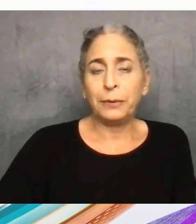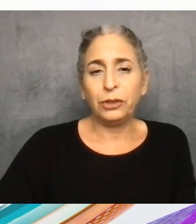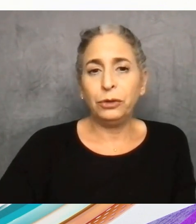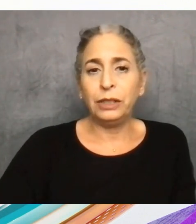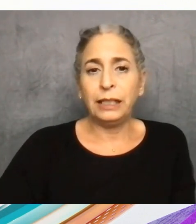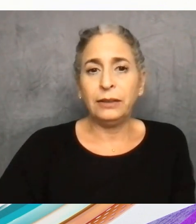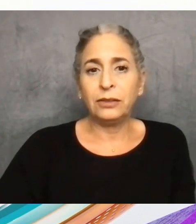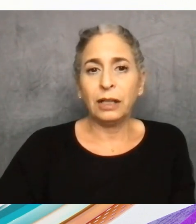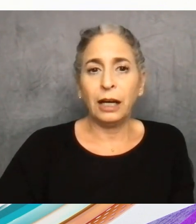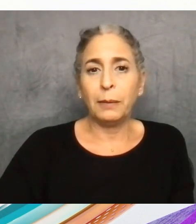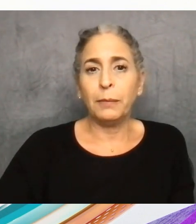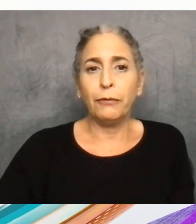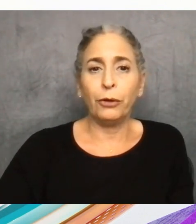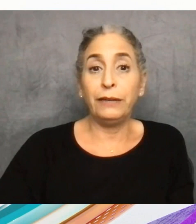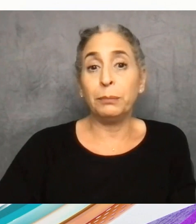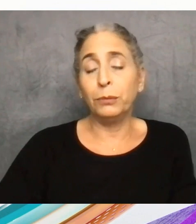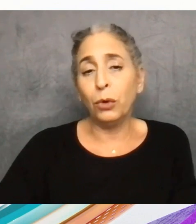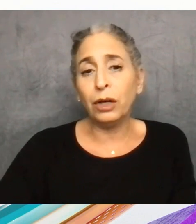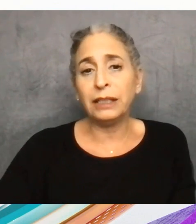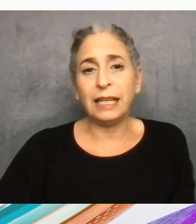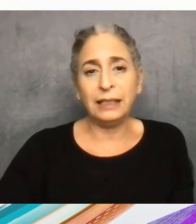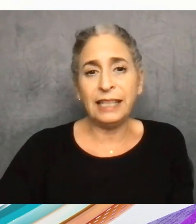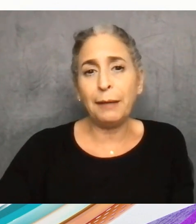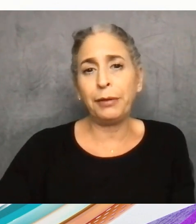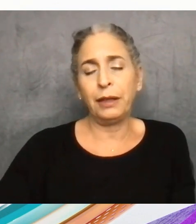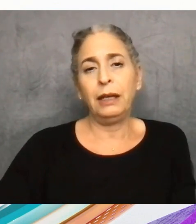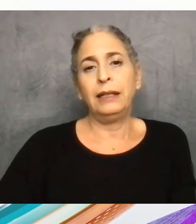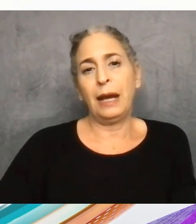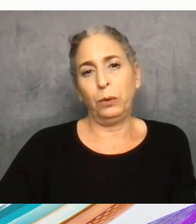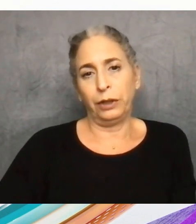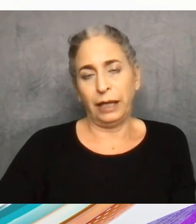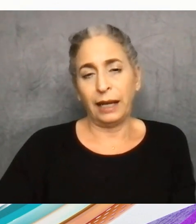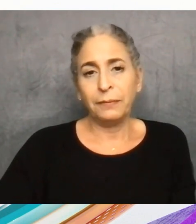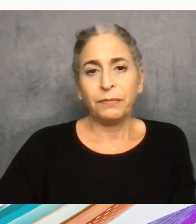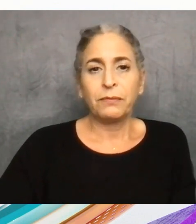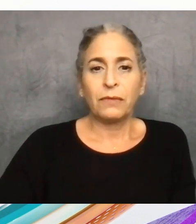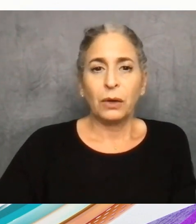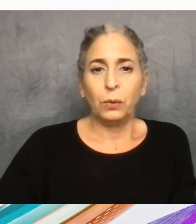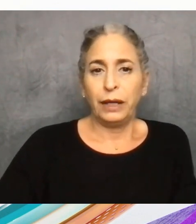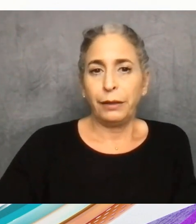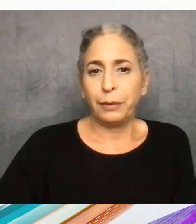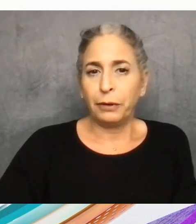opportunities for even more in-depth networking with